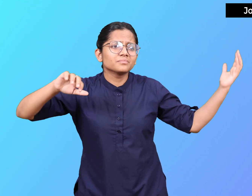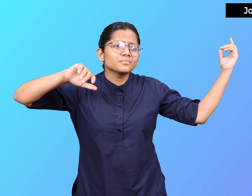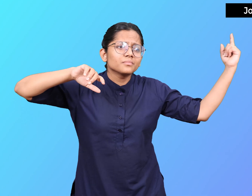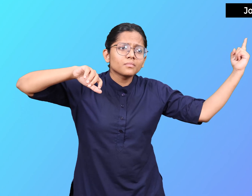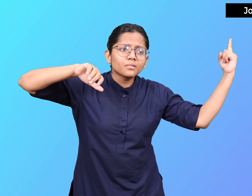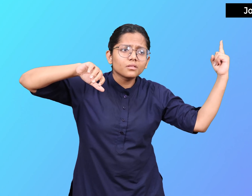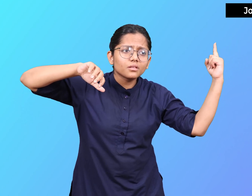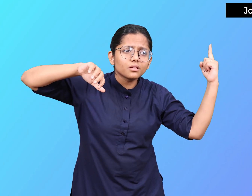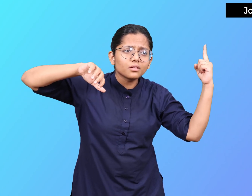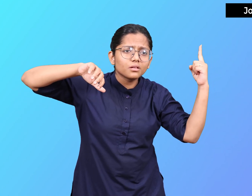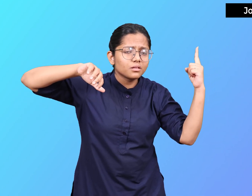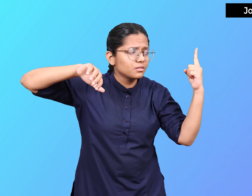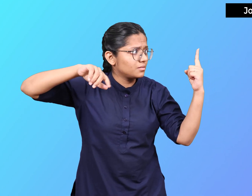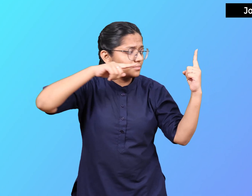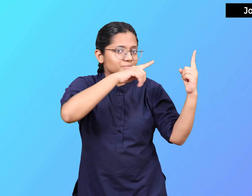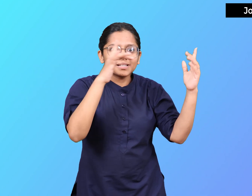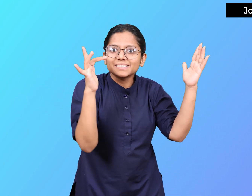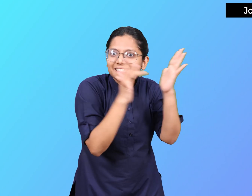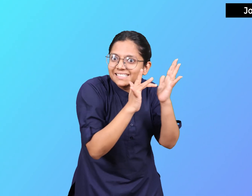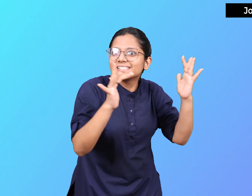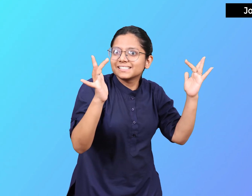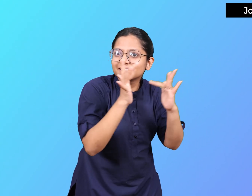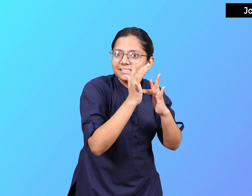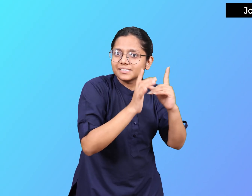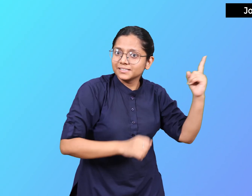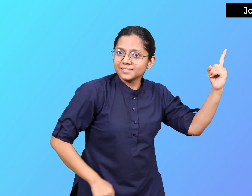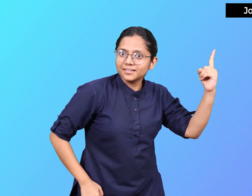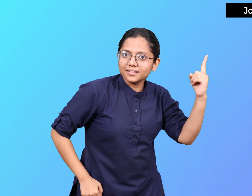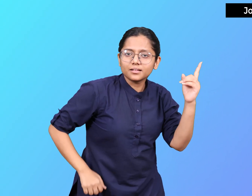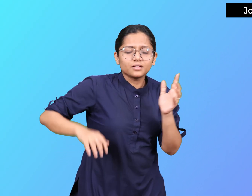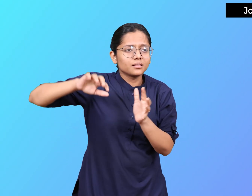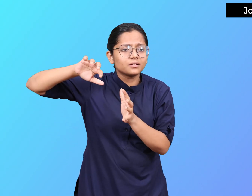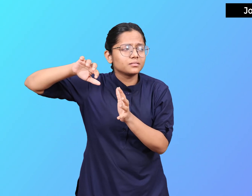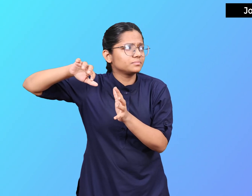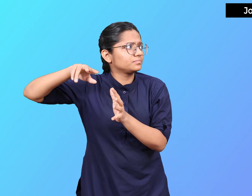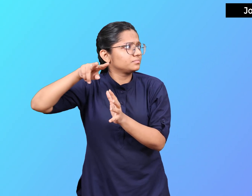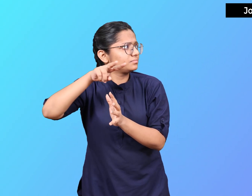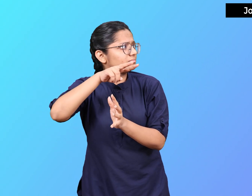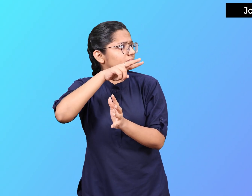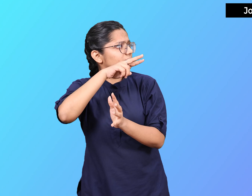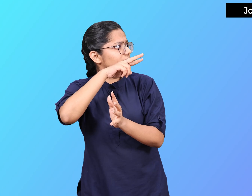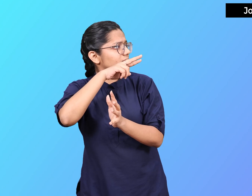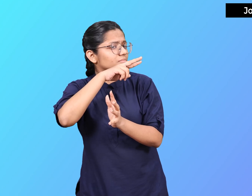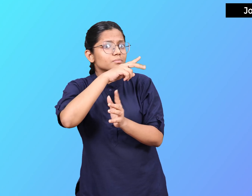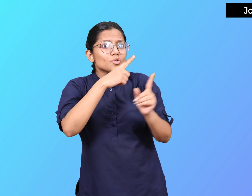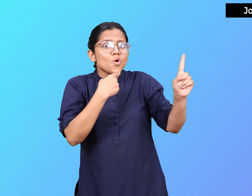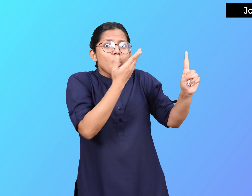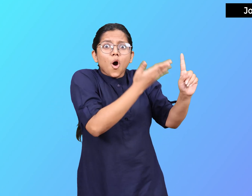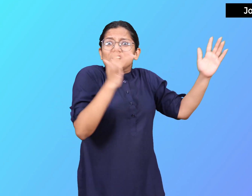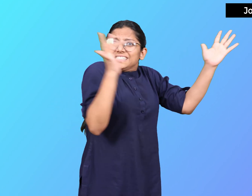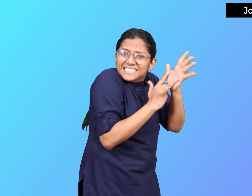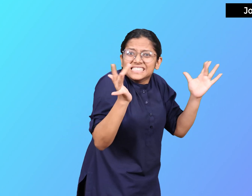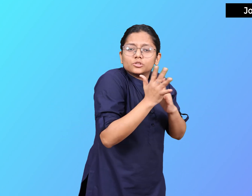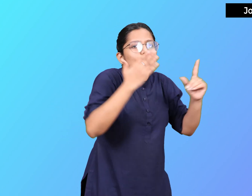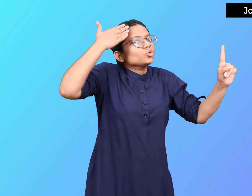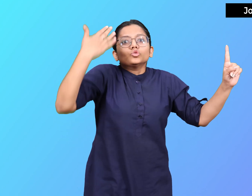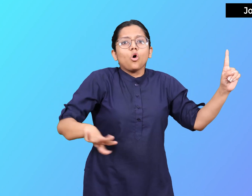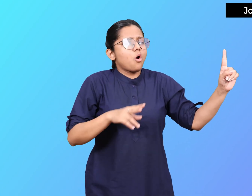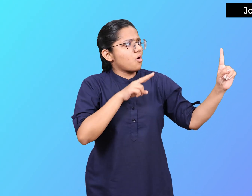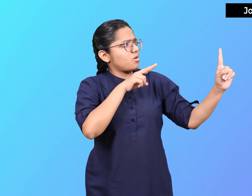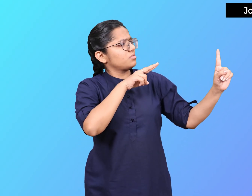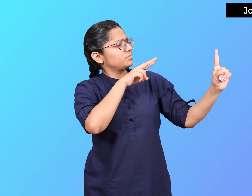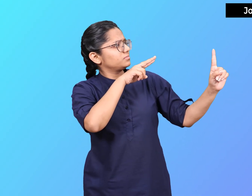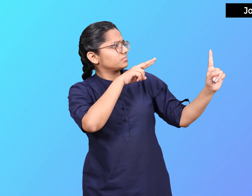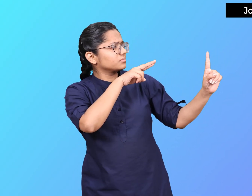When Mary said this, she turned around and saw Jesus standing there. But she did not know it was Jesus.